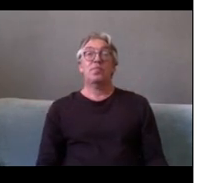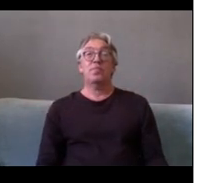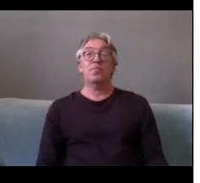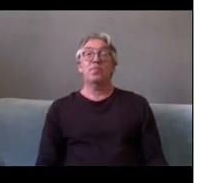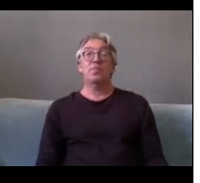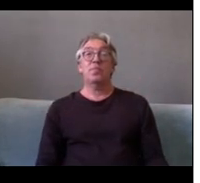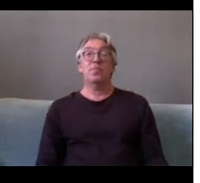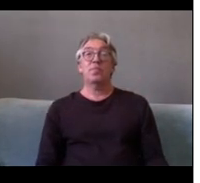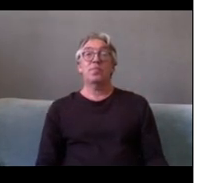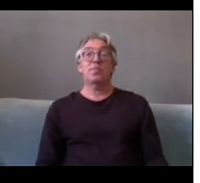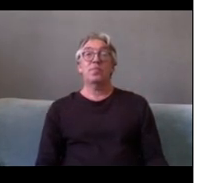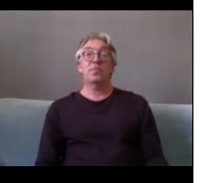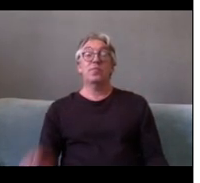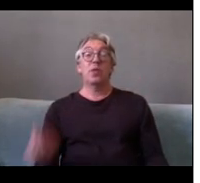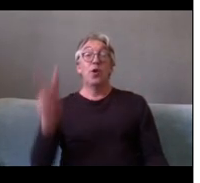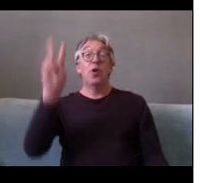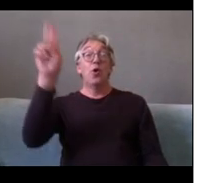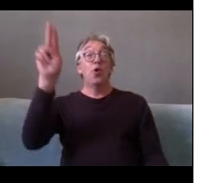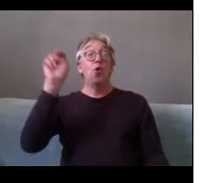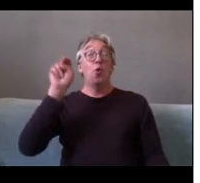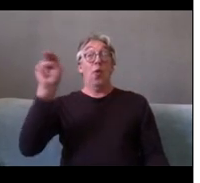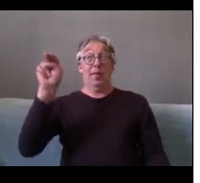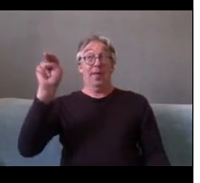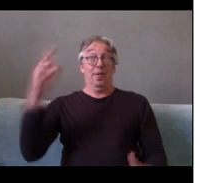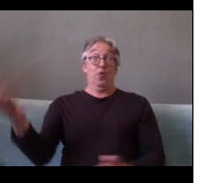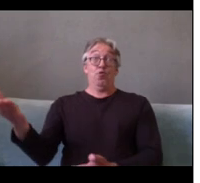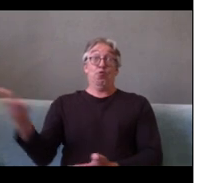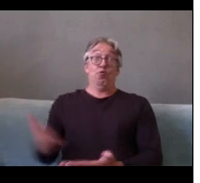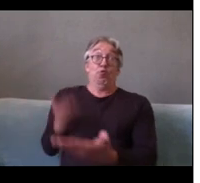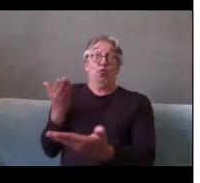The UN recommends... (cutting out)